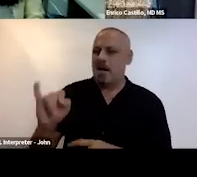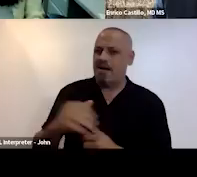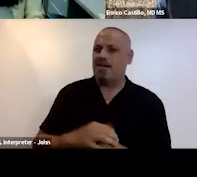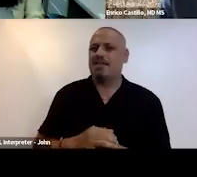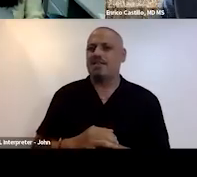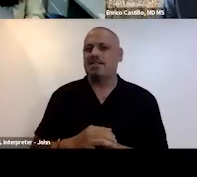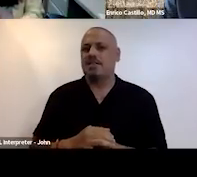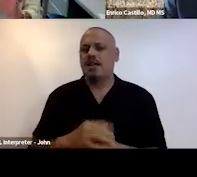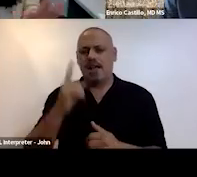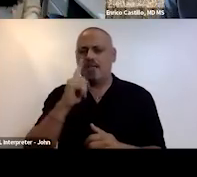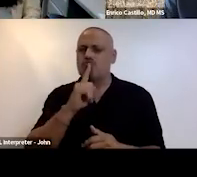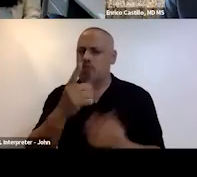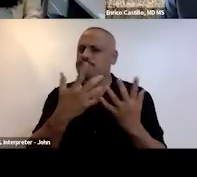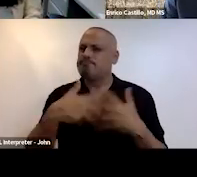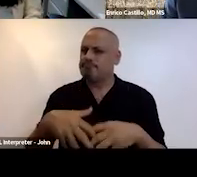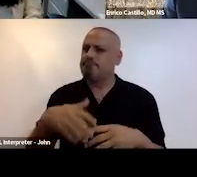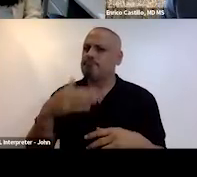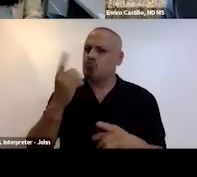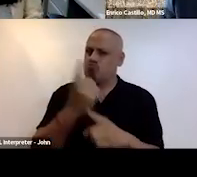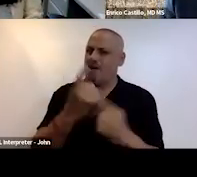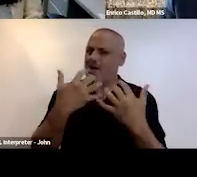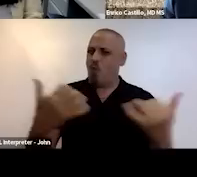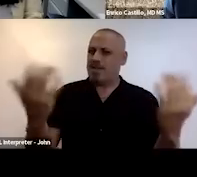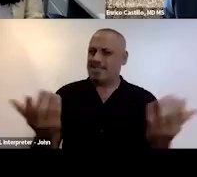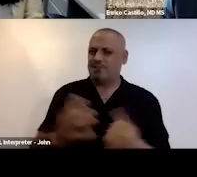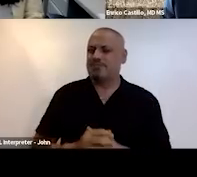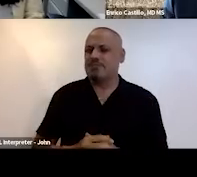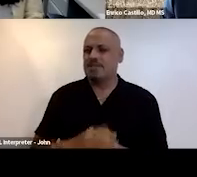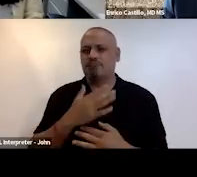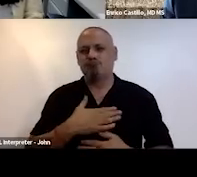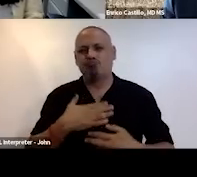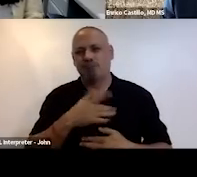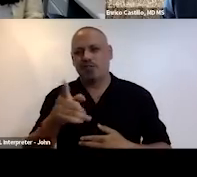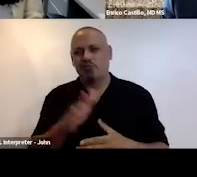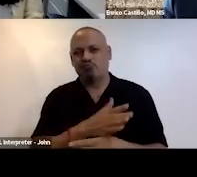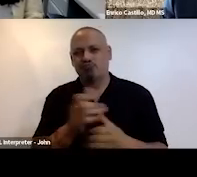I think that it really worked for a very wide audience and appreciate you sharing it with us.